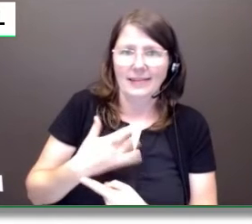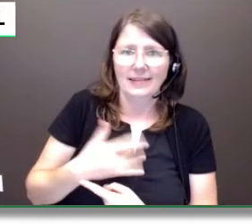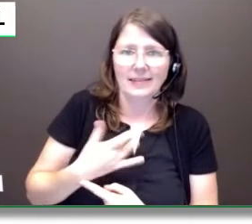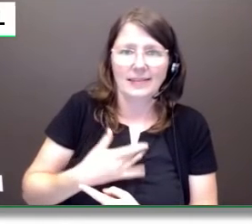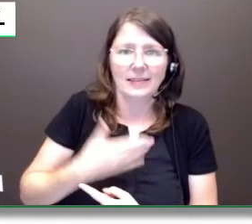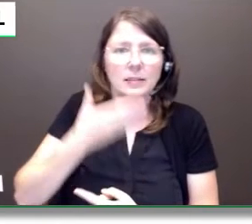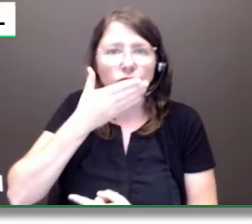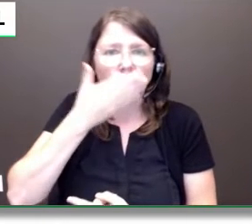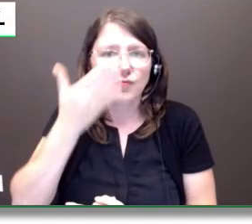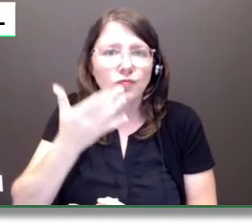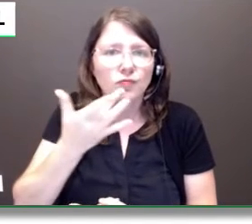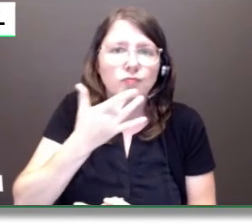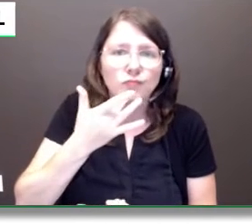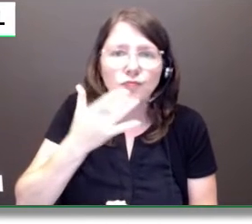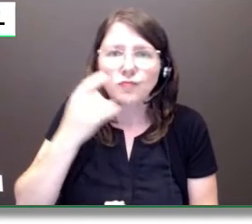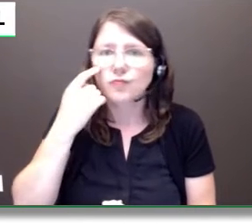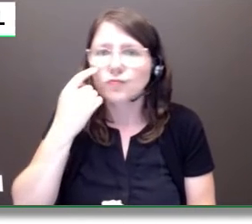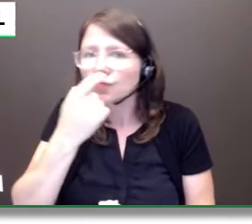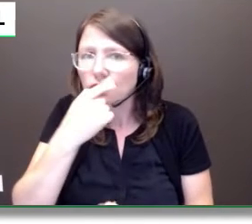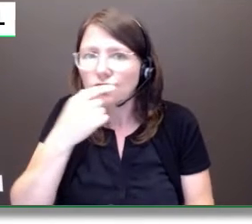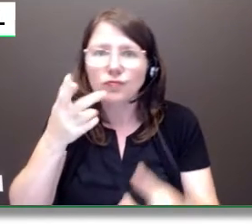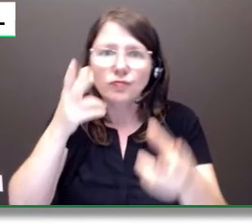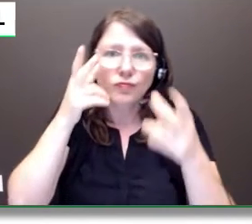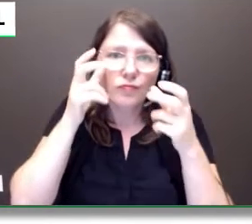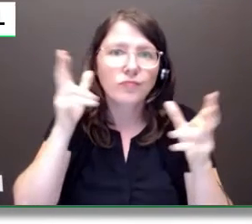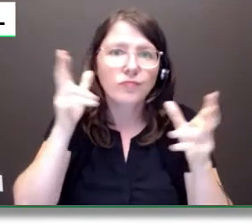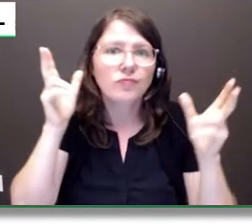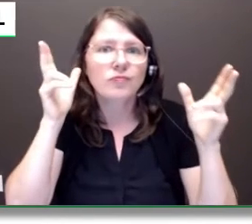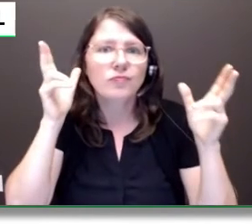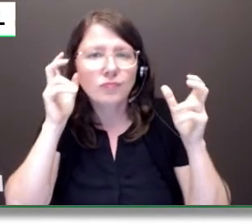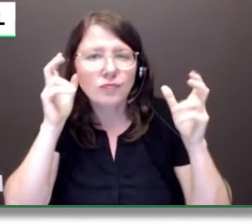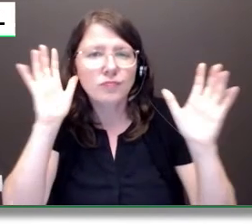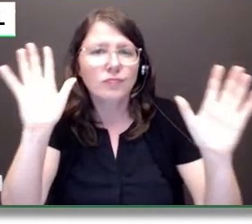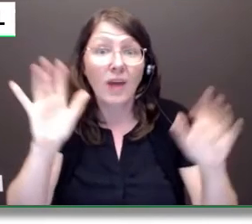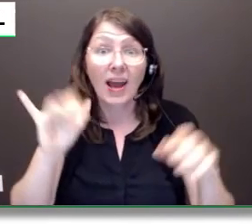um if somebody might not have the ability to see or something like that we